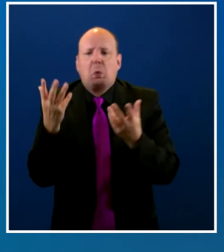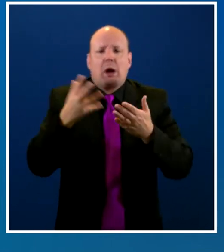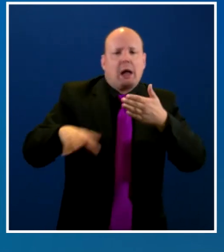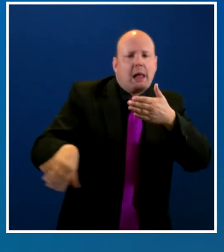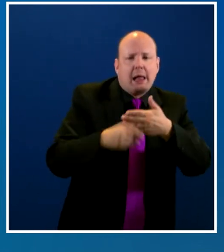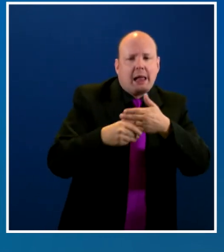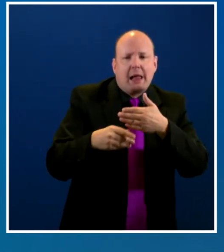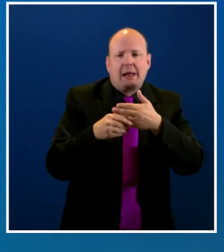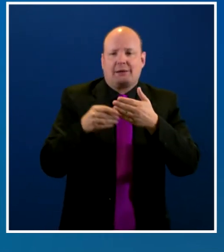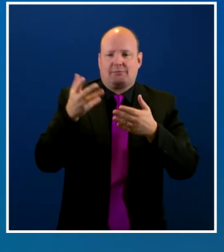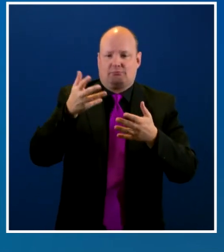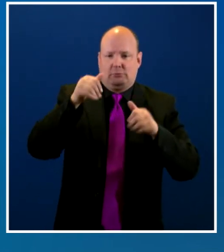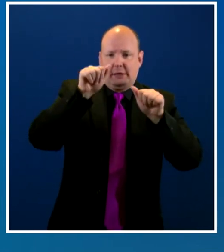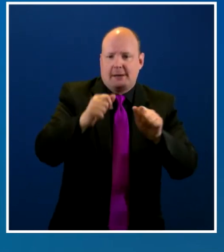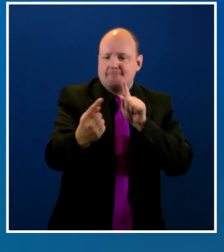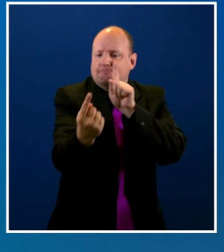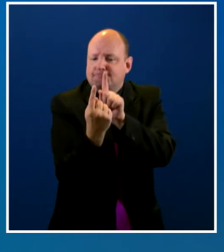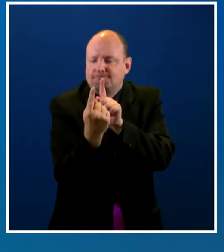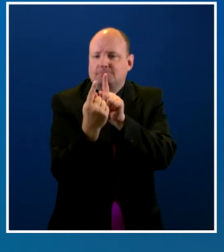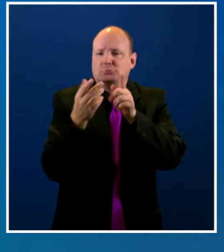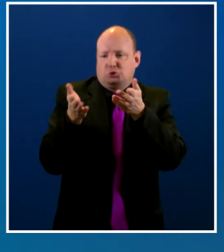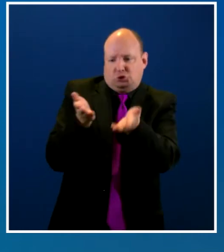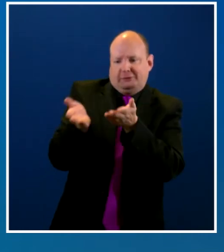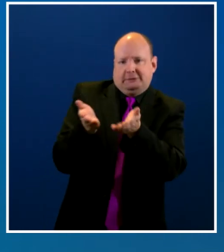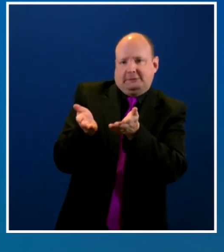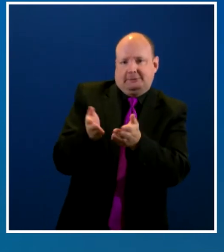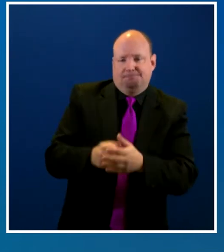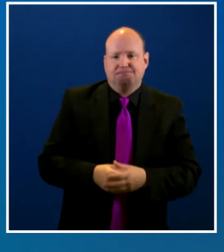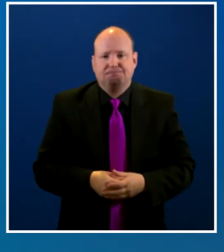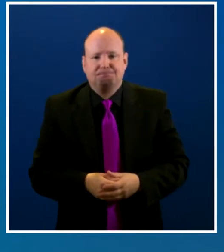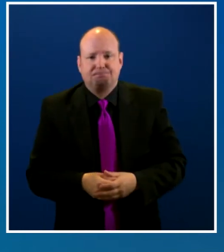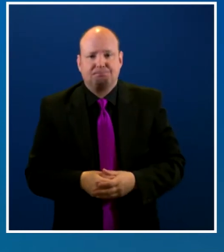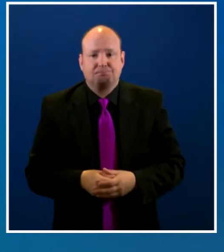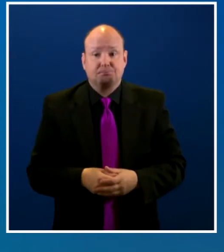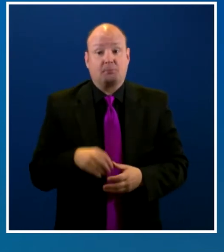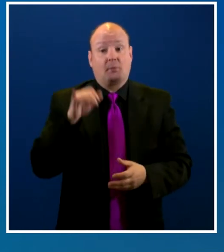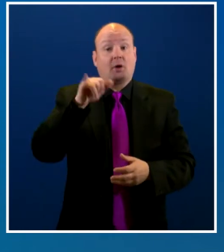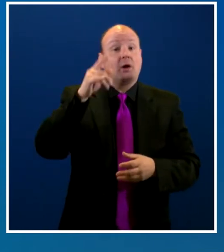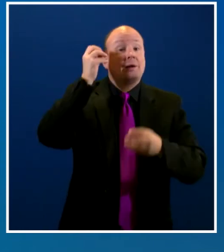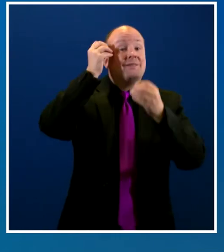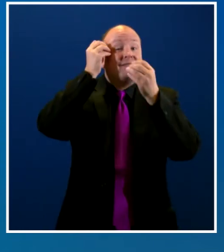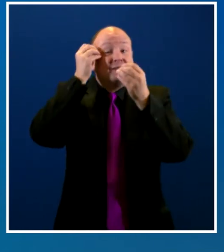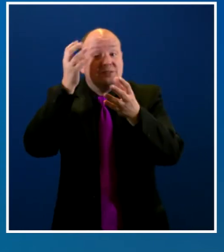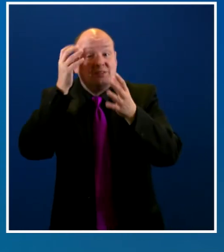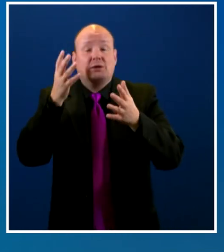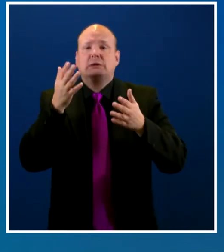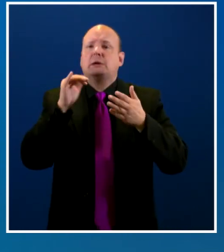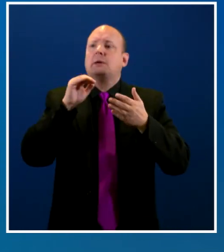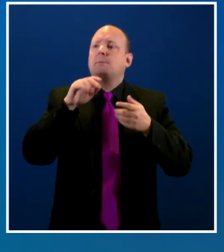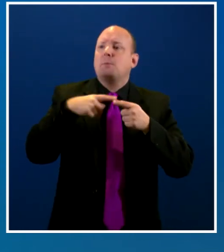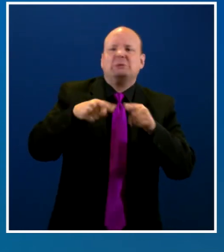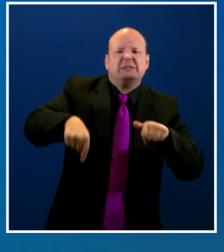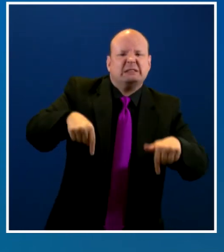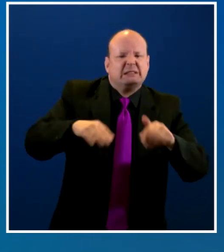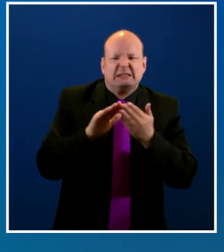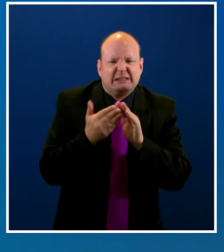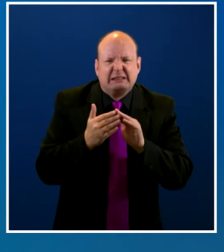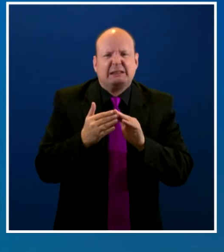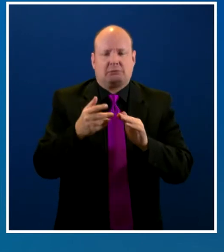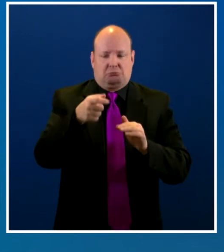You can find the latest information on the City's operating status, including in-person service hours on the City's website.